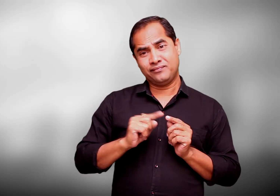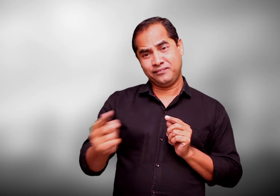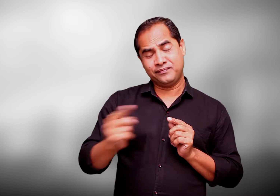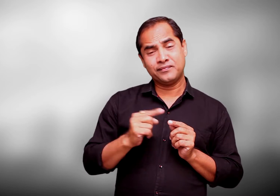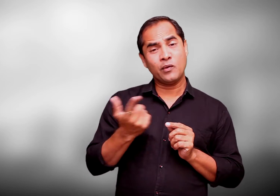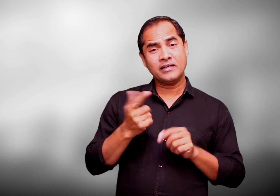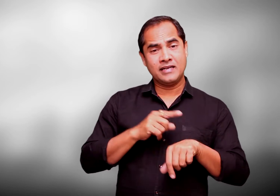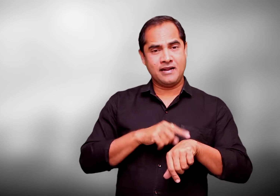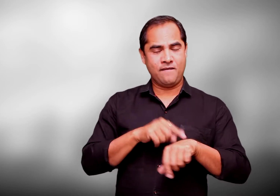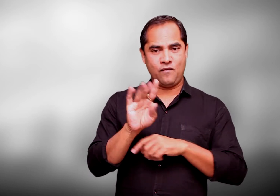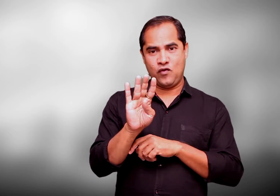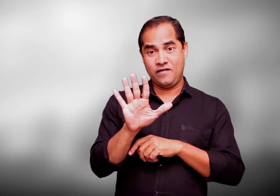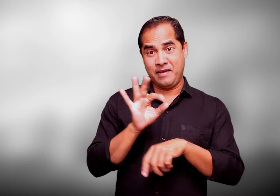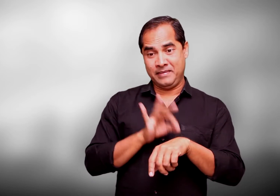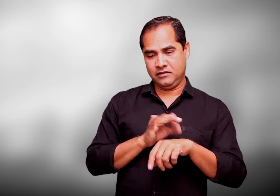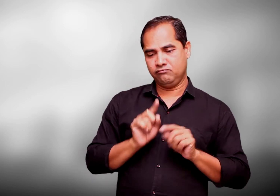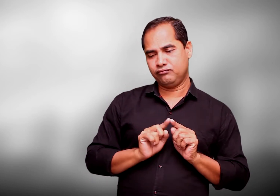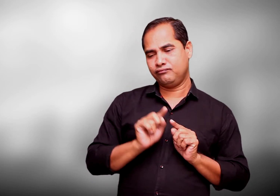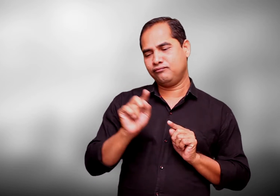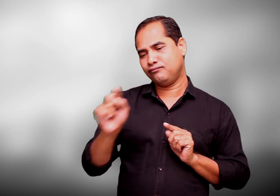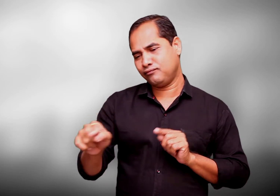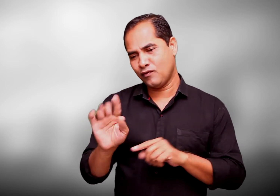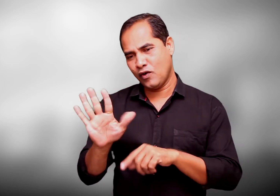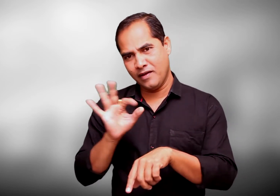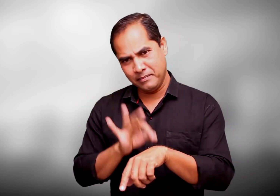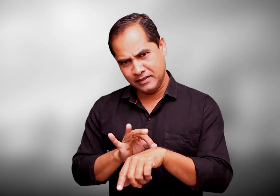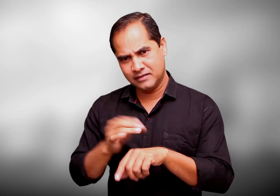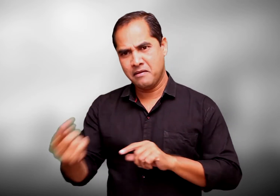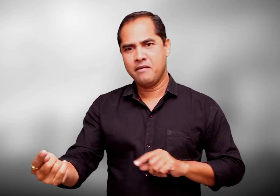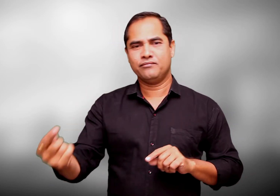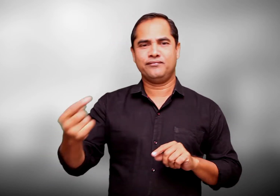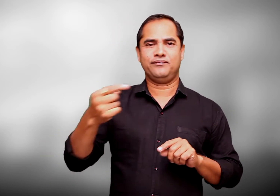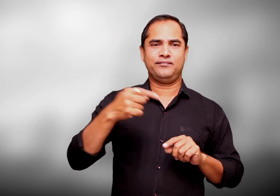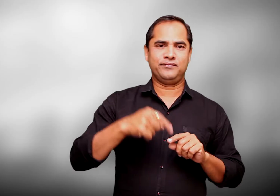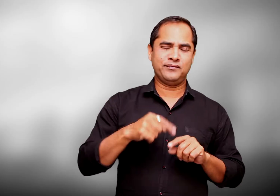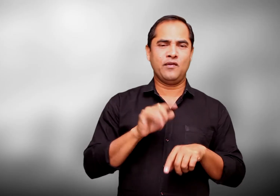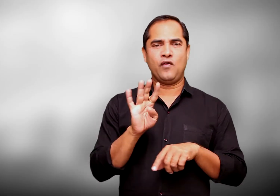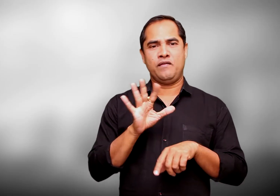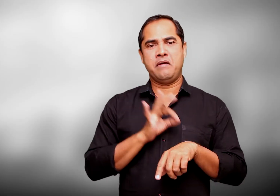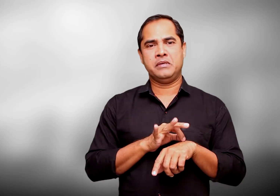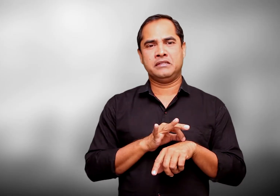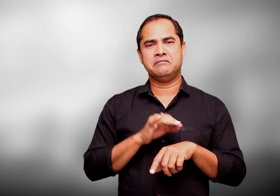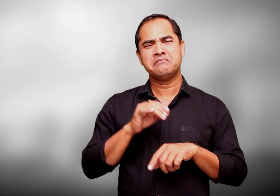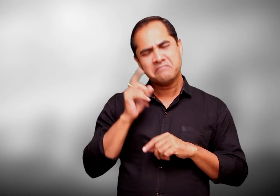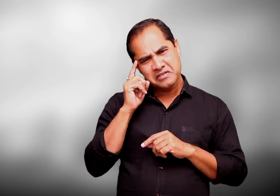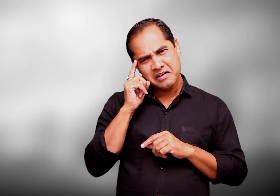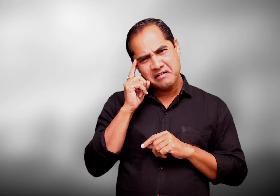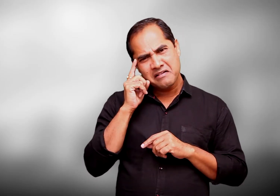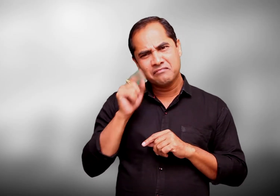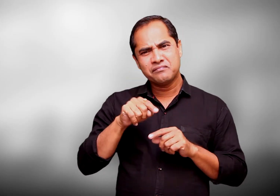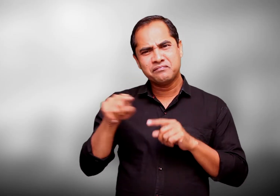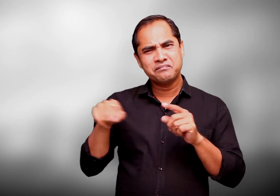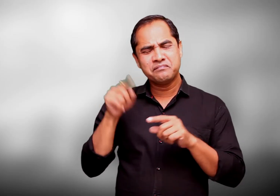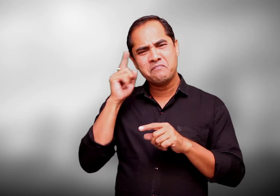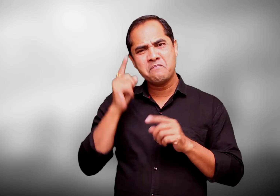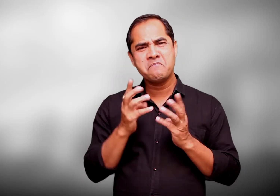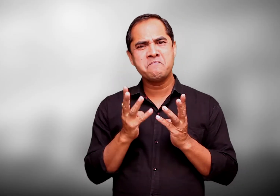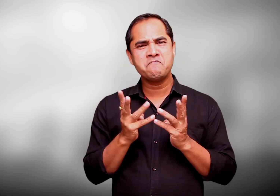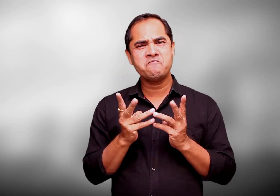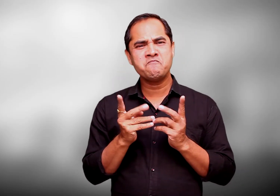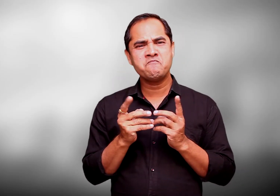The trip to the town took 45 minutes. On reaching the town, if she stayed in this